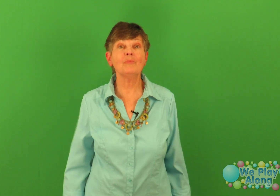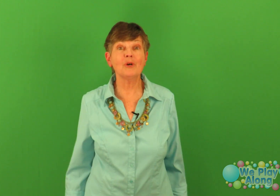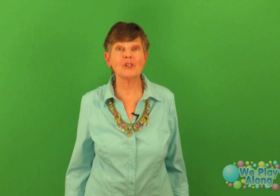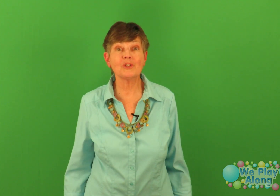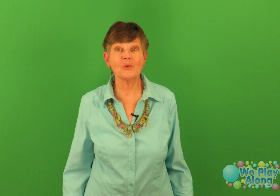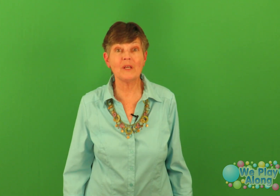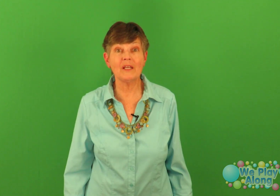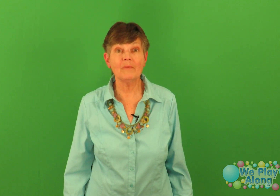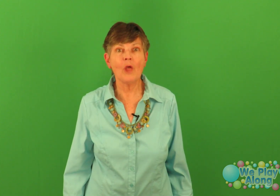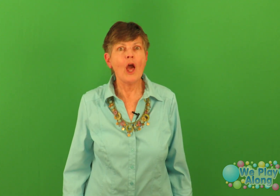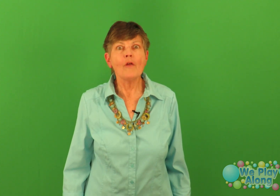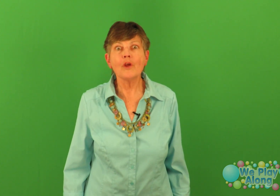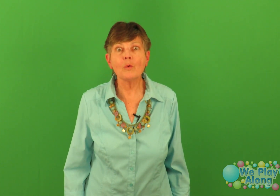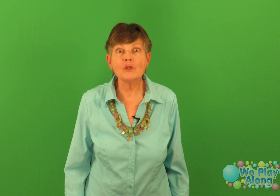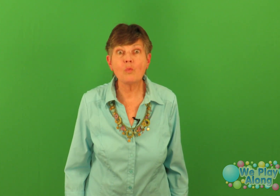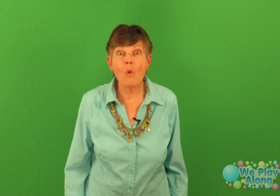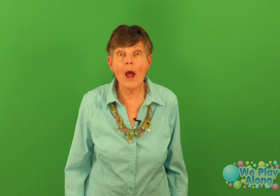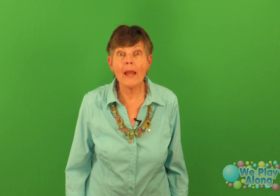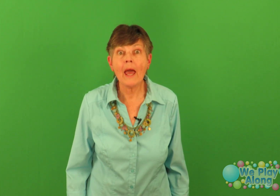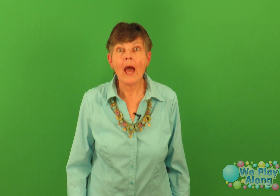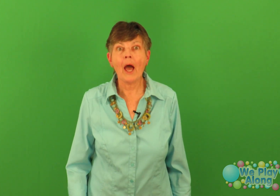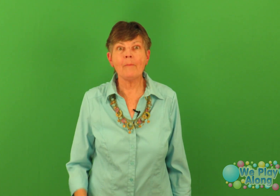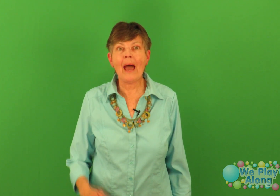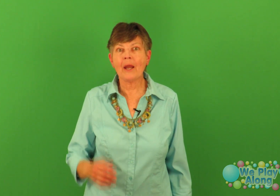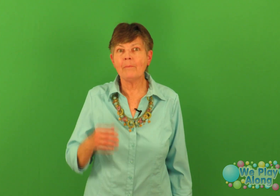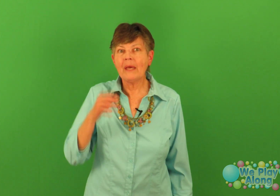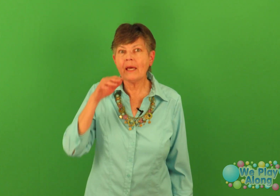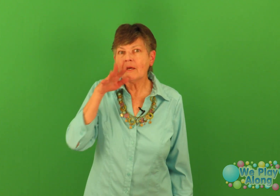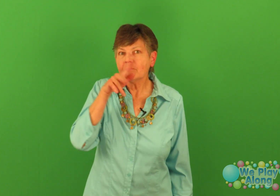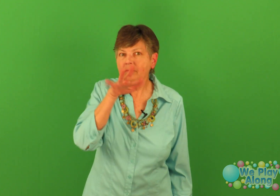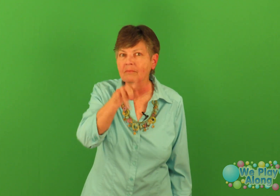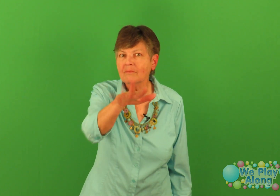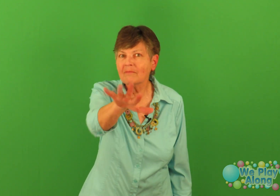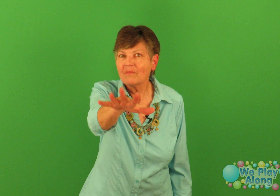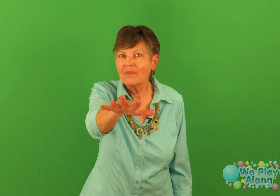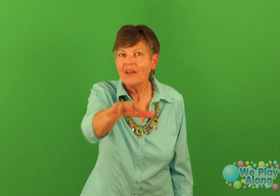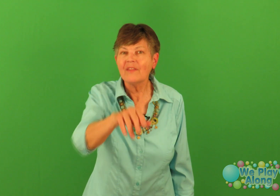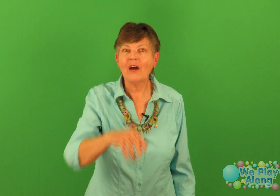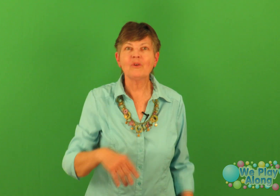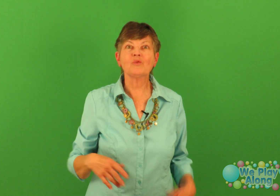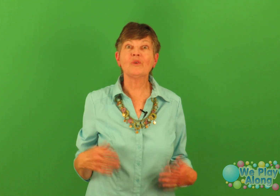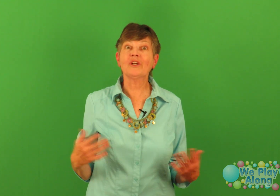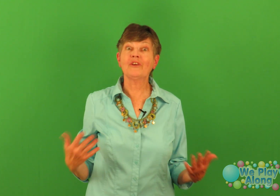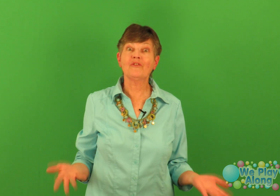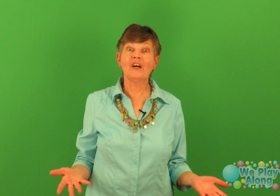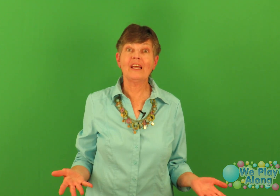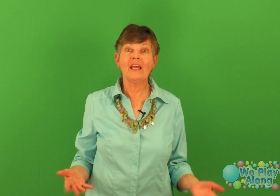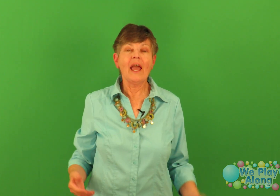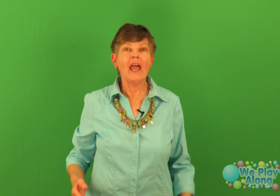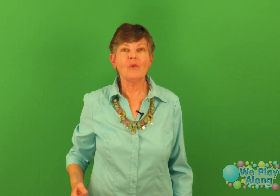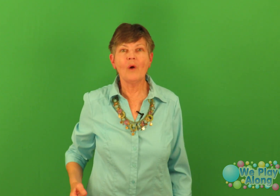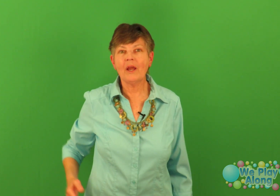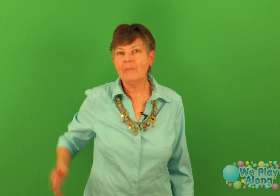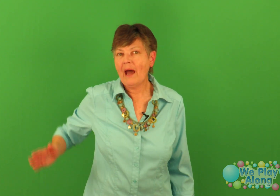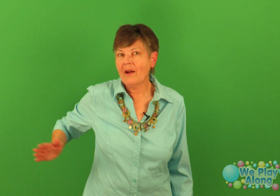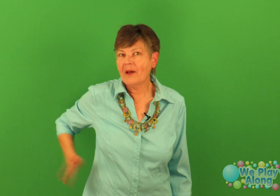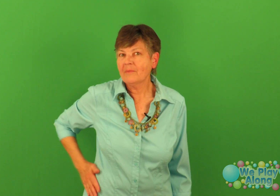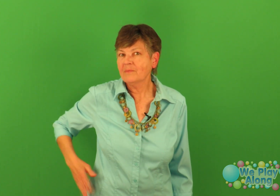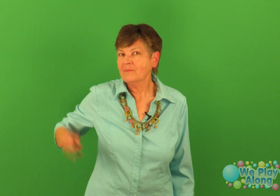books to read there was one about a big that was really funny and one about a